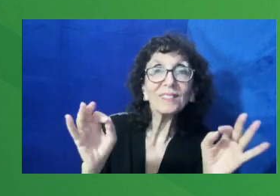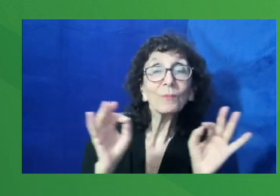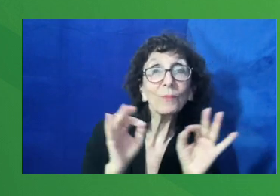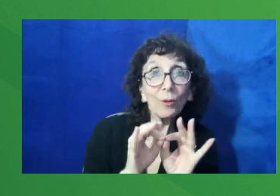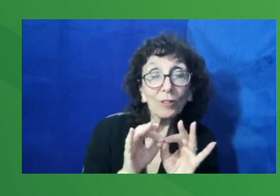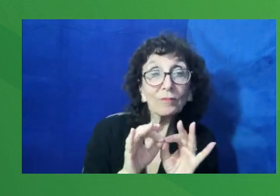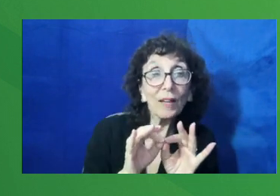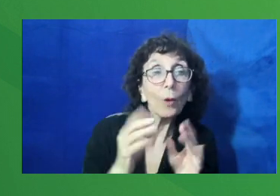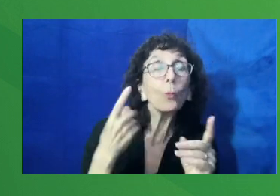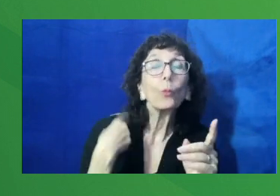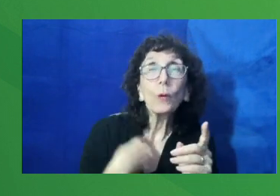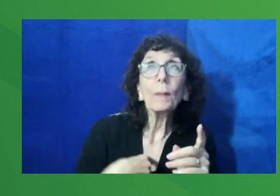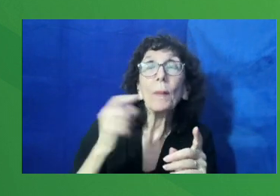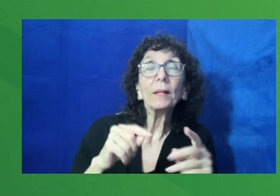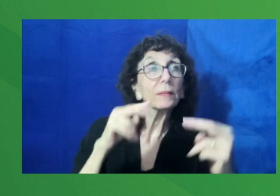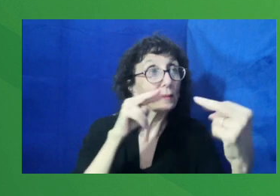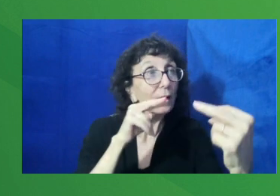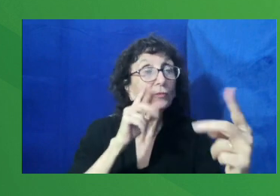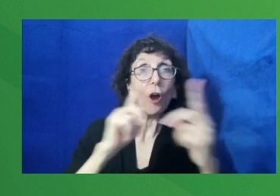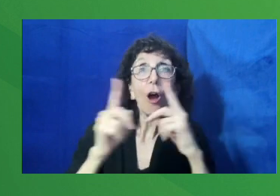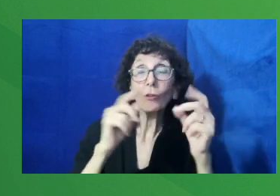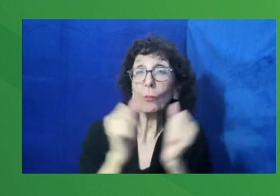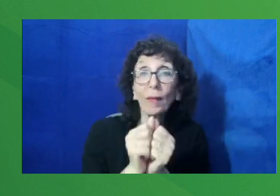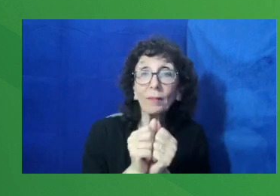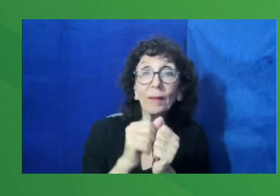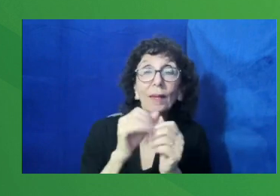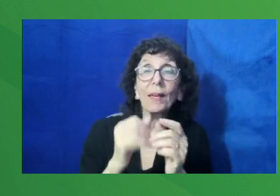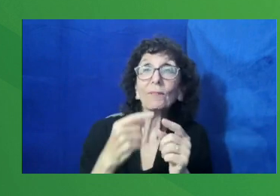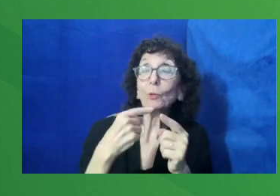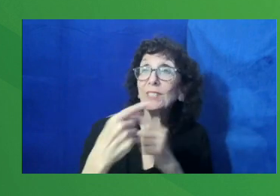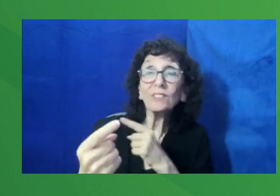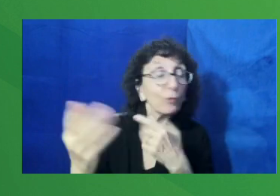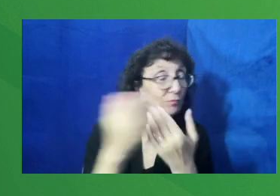to talk to people who don't agree with us or might see things differently. Now,